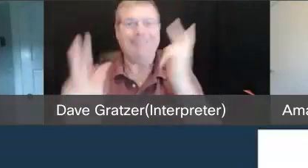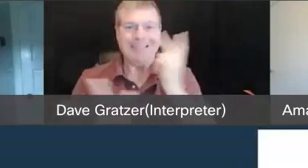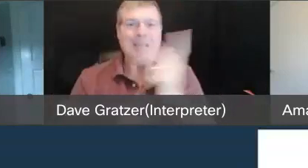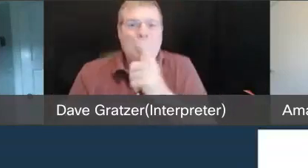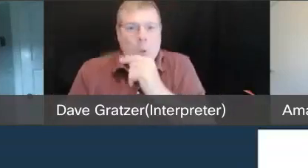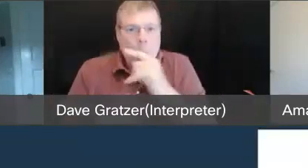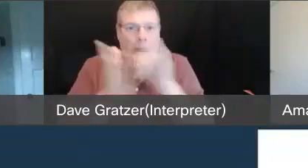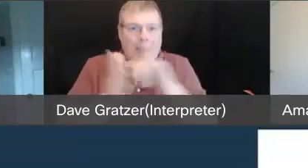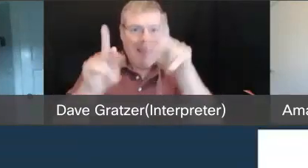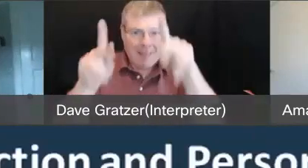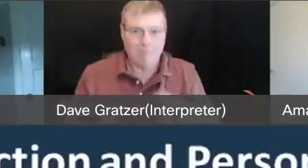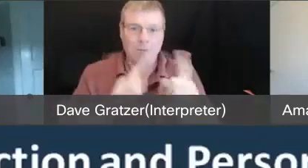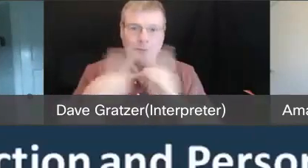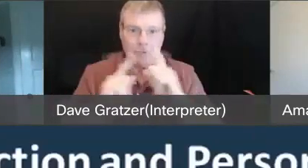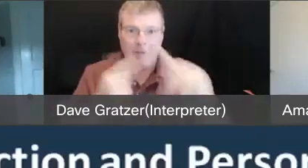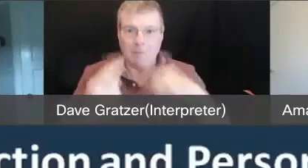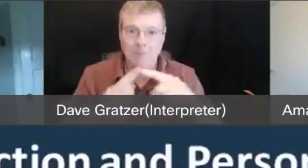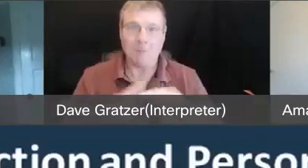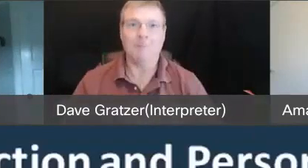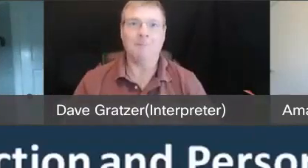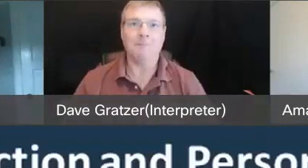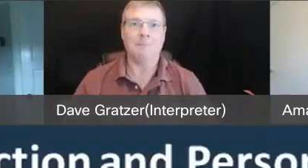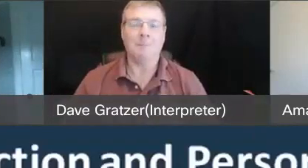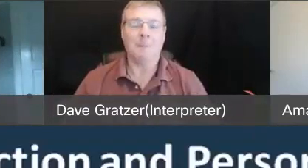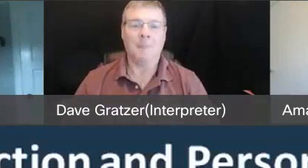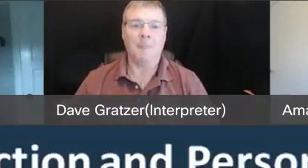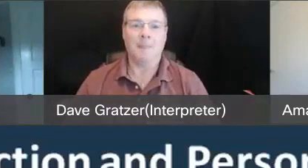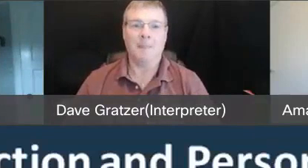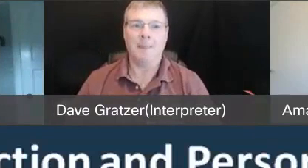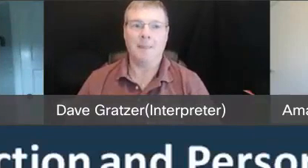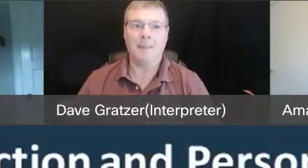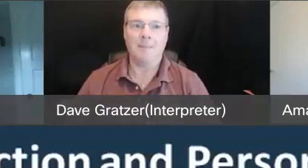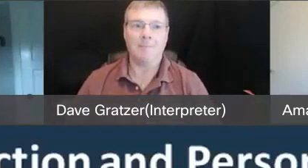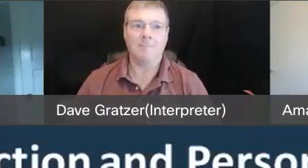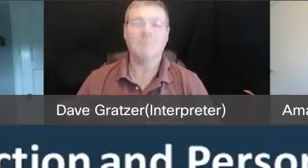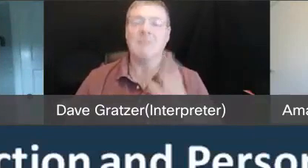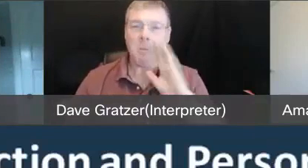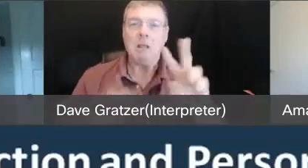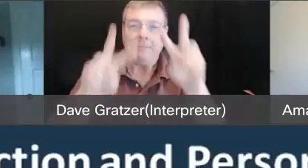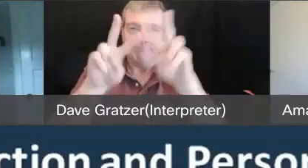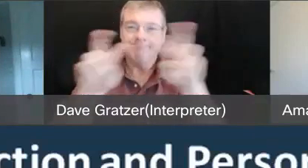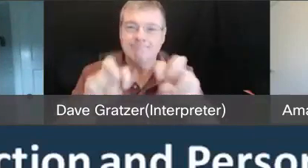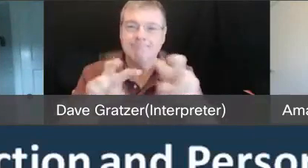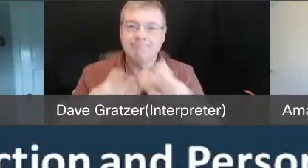as they're reading through the report. So we'll dig in and look at a couple of key sentences